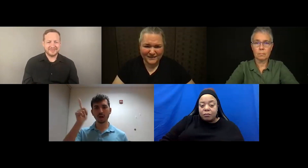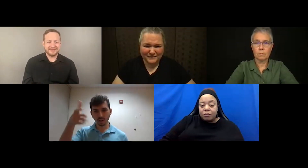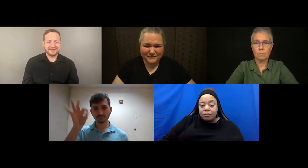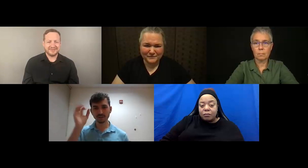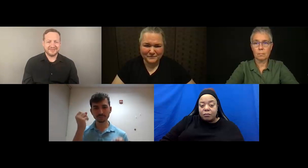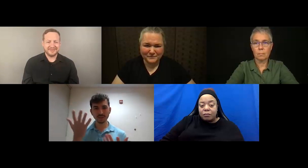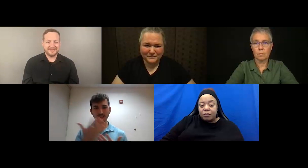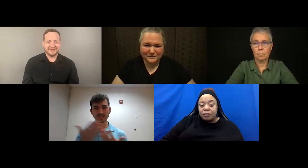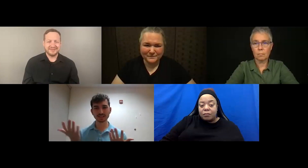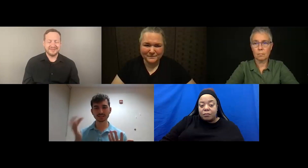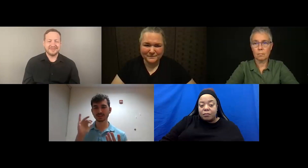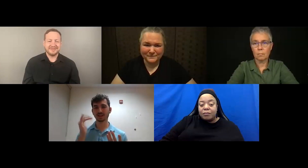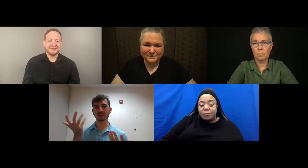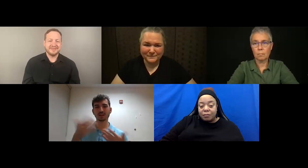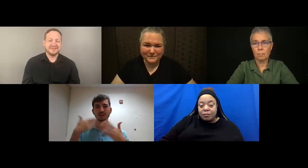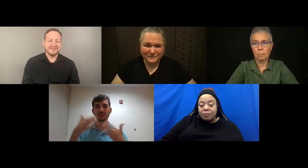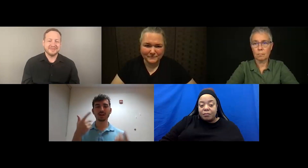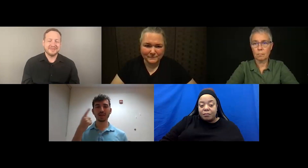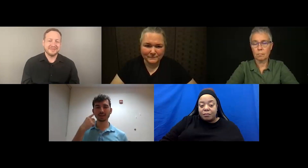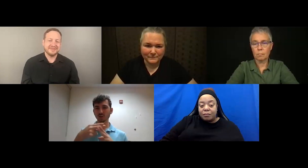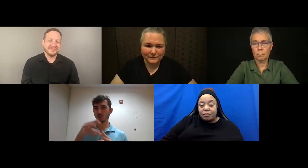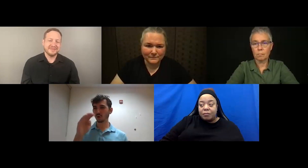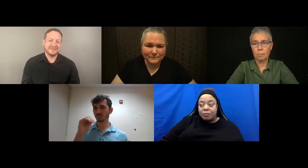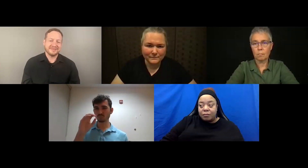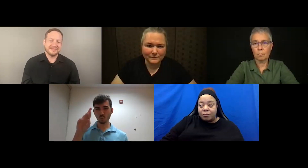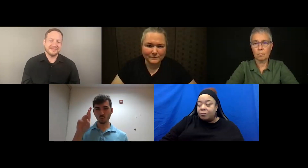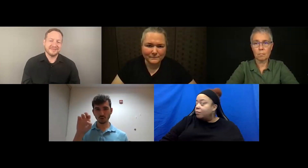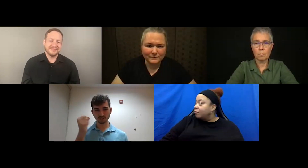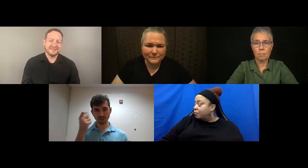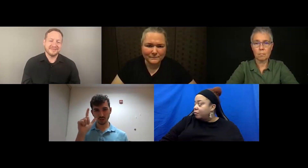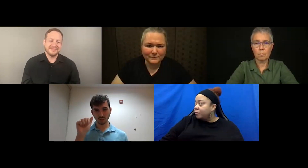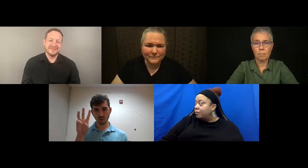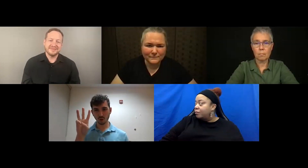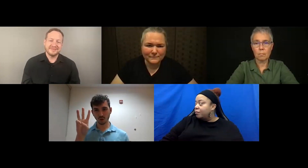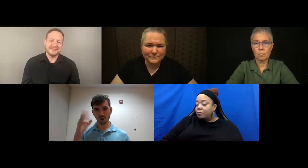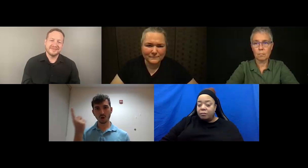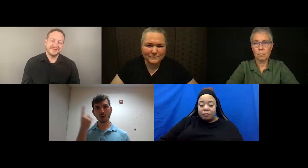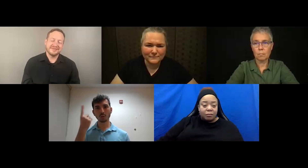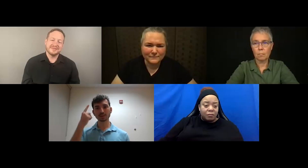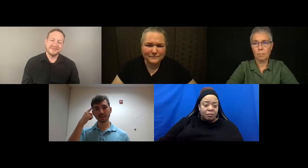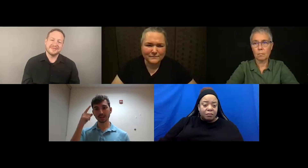think about, but, we keep discovering new things, like Moores Law - things that were thought to be impossible.